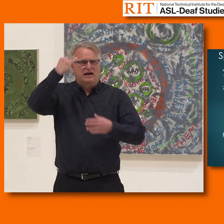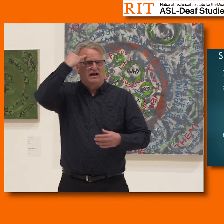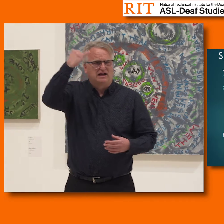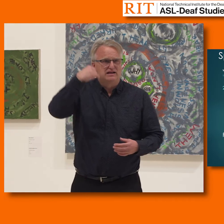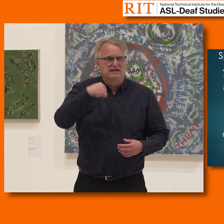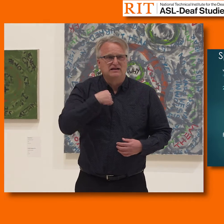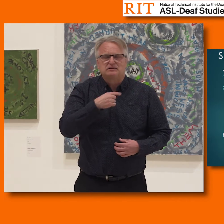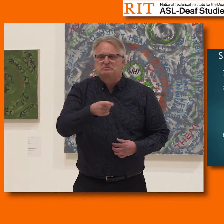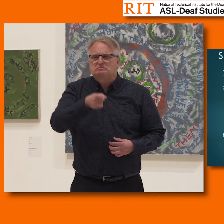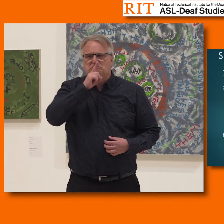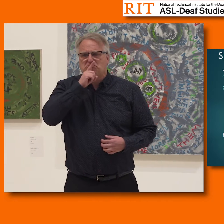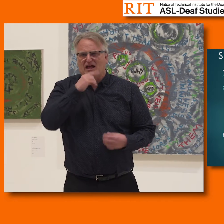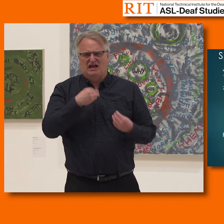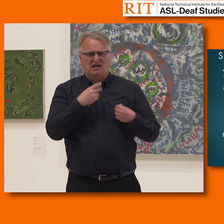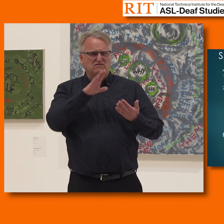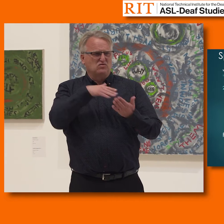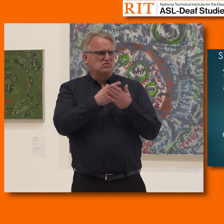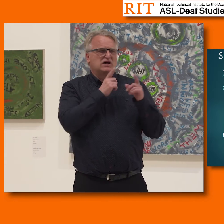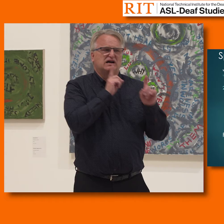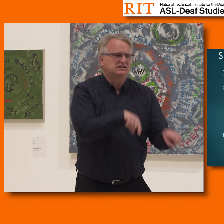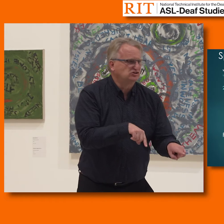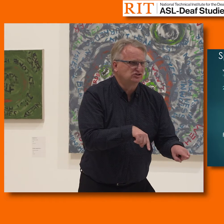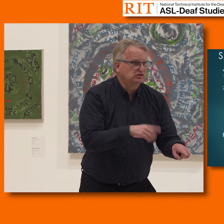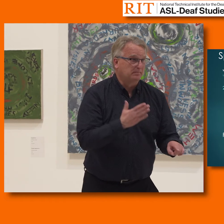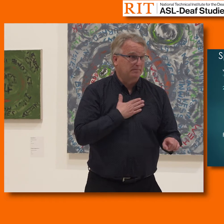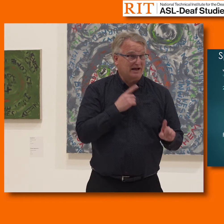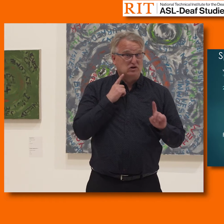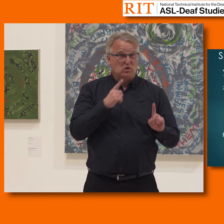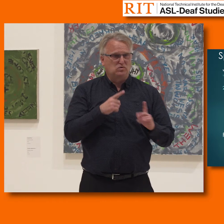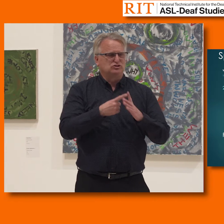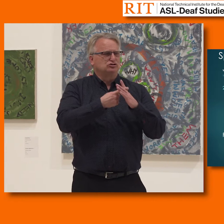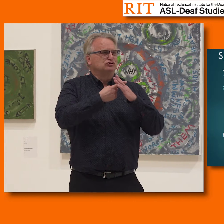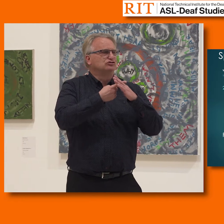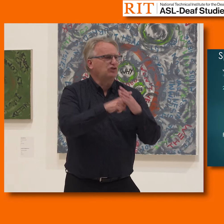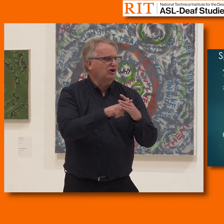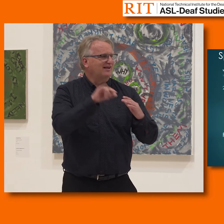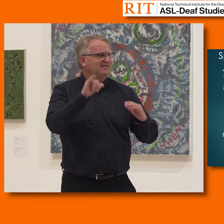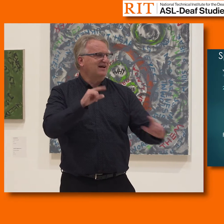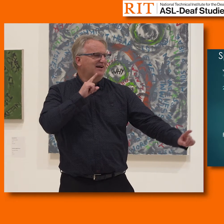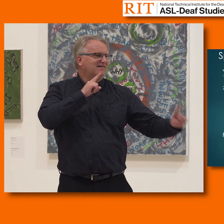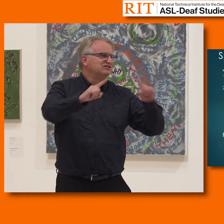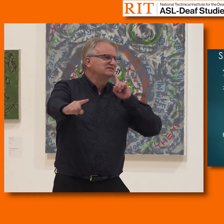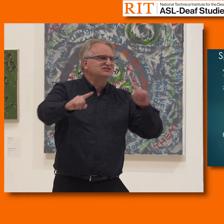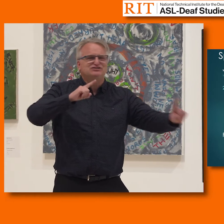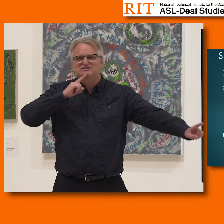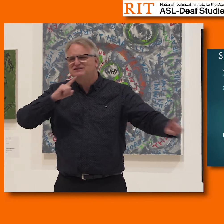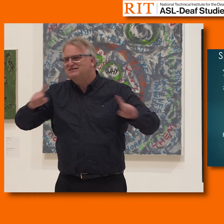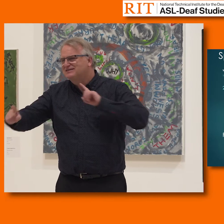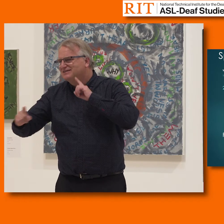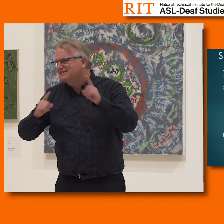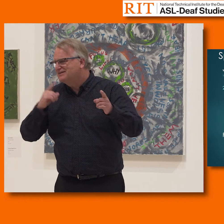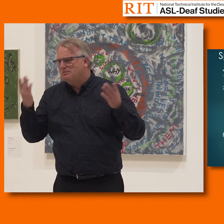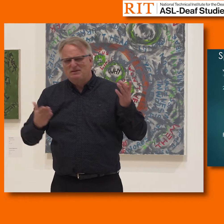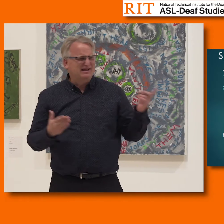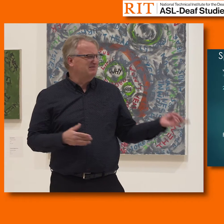So, here are some ideas. I'm not saying that I've got all the answers. My goal is simply to begin the conversation together.